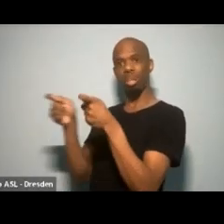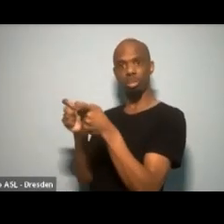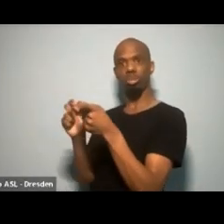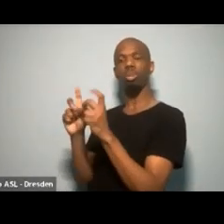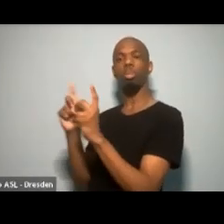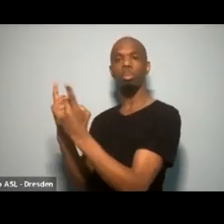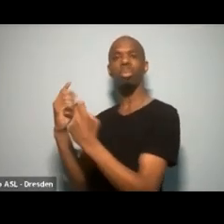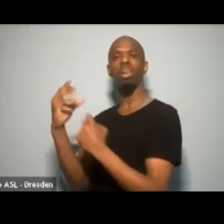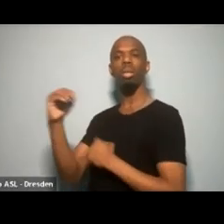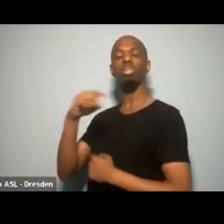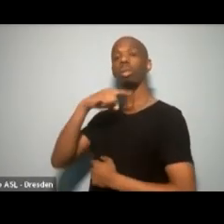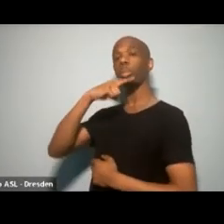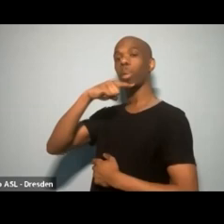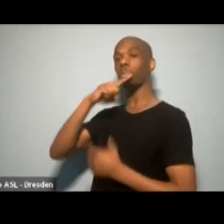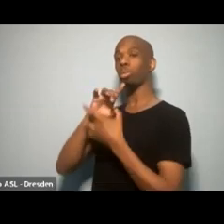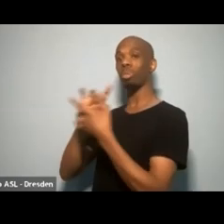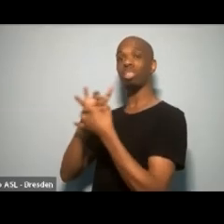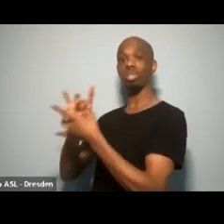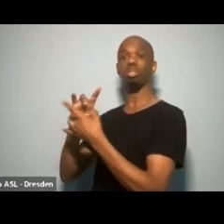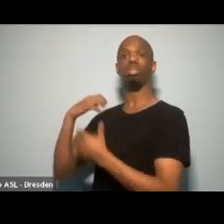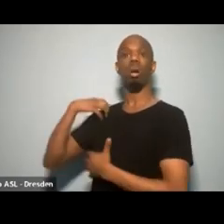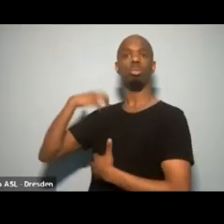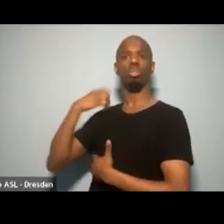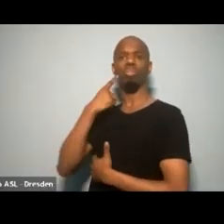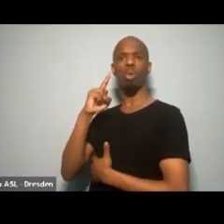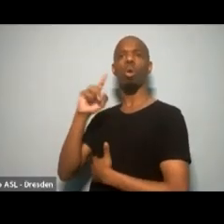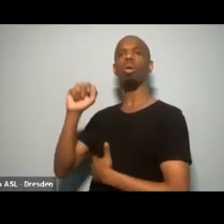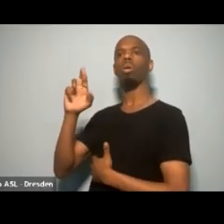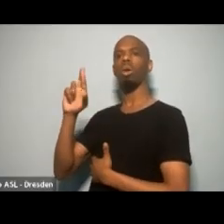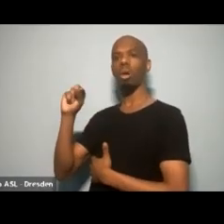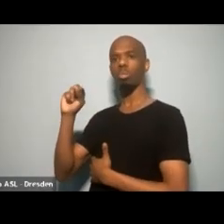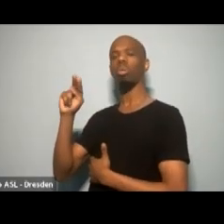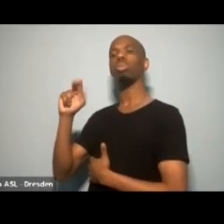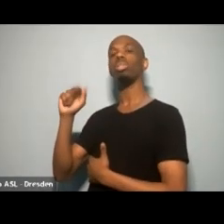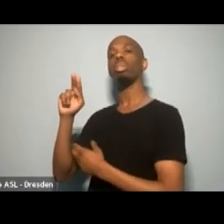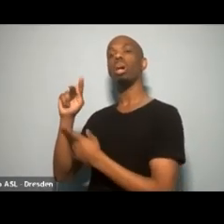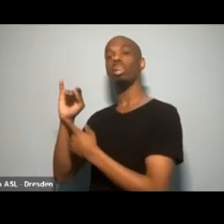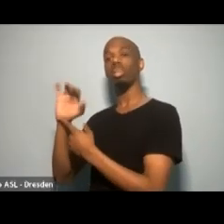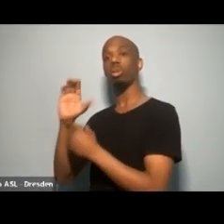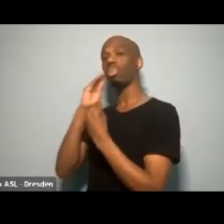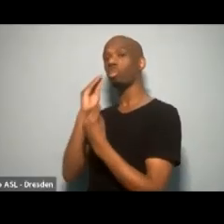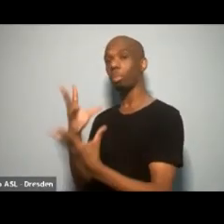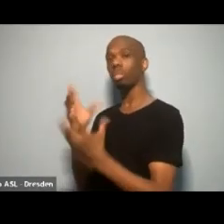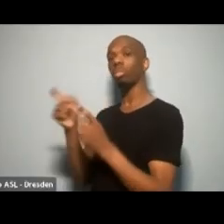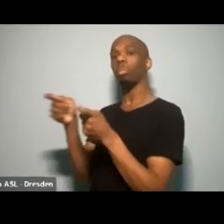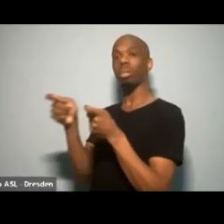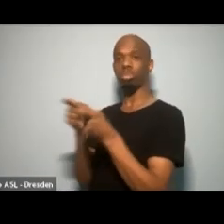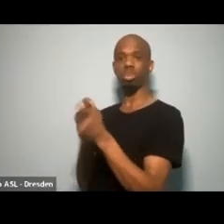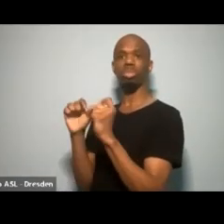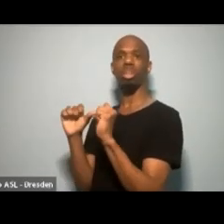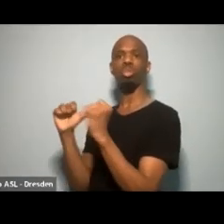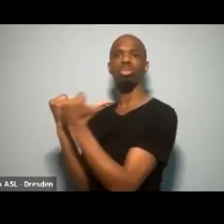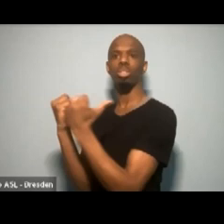for the Aeronautical Information Management Association of Nigeria.